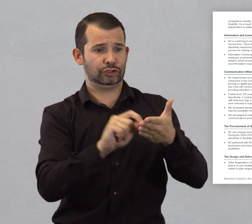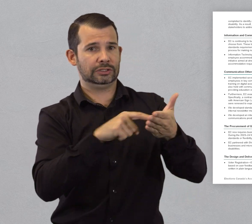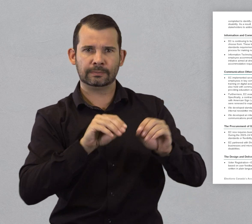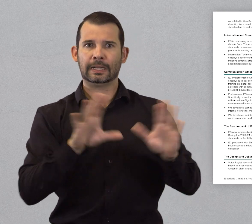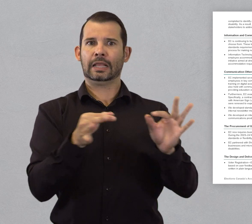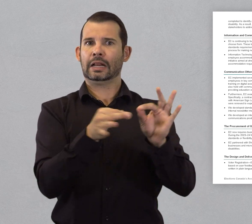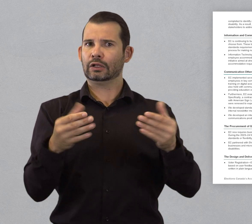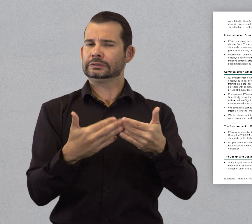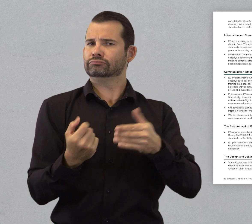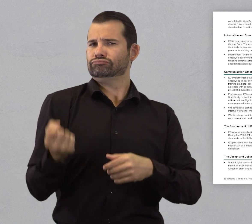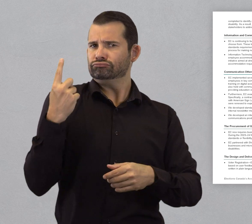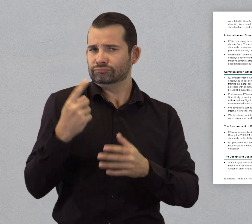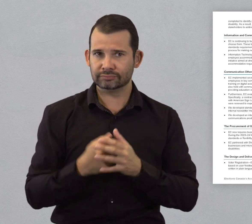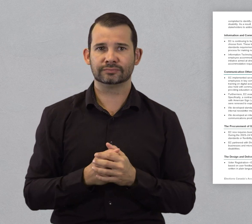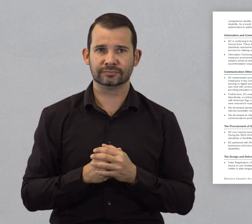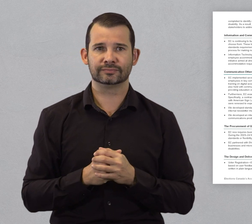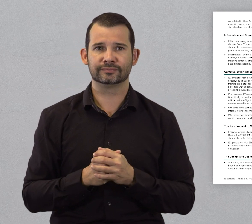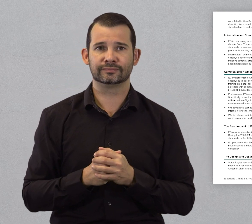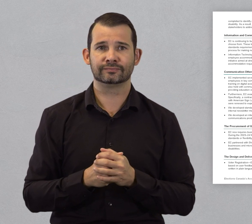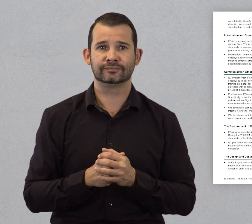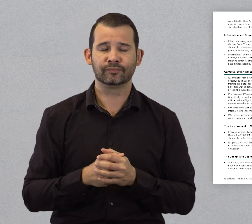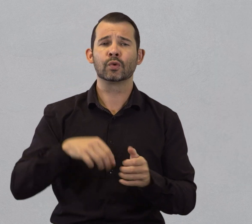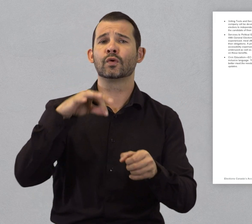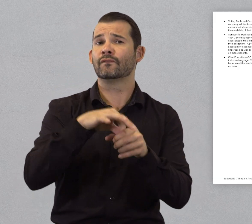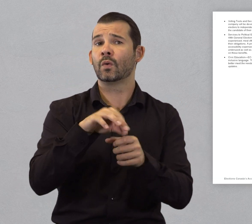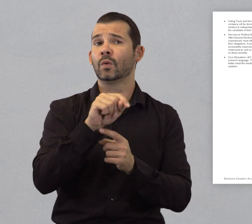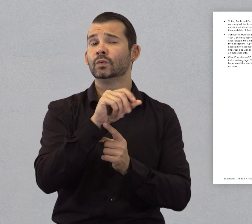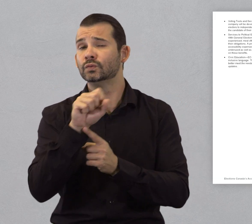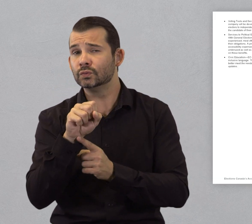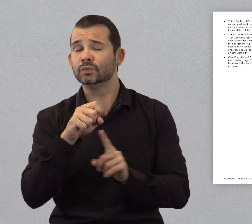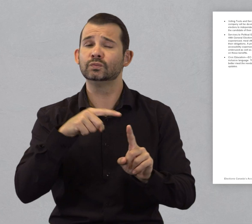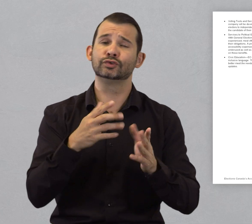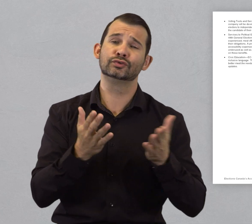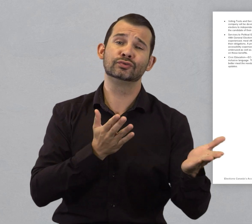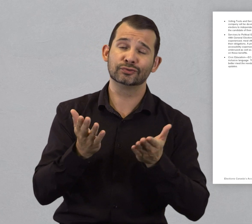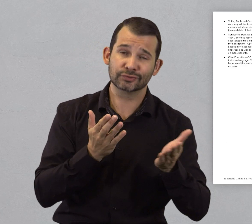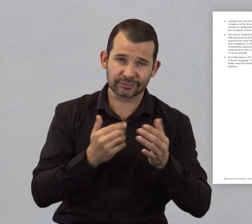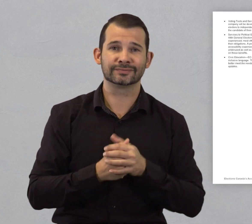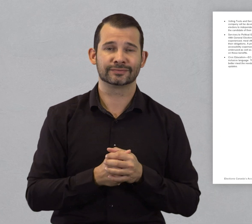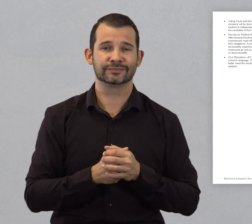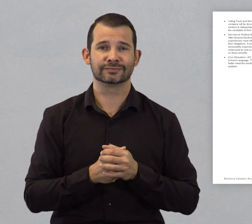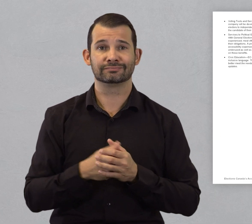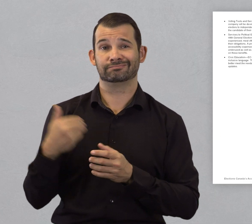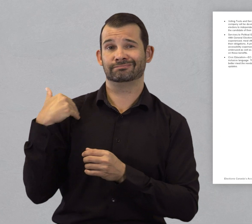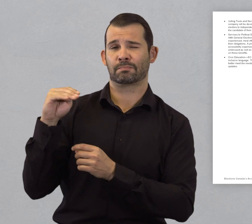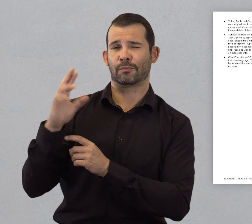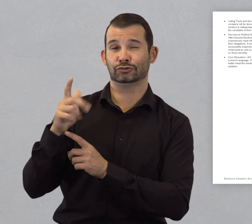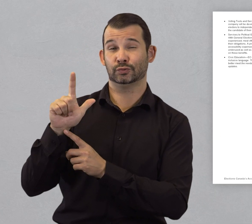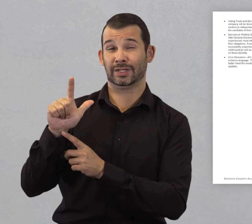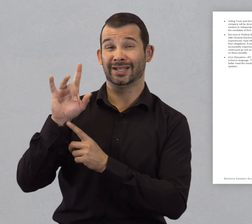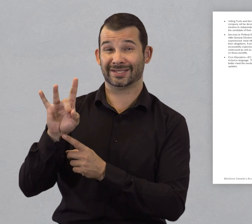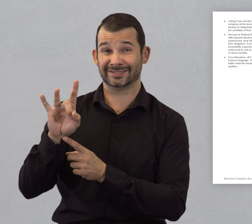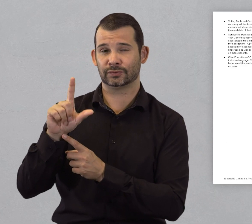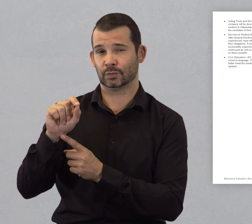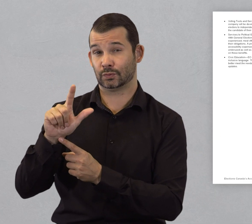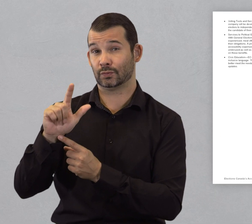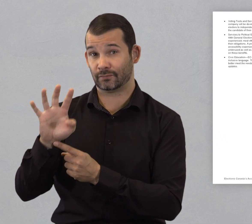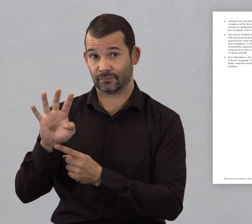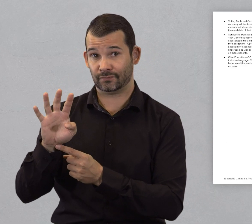that they are written in plain language. • Voting Tools and Services—On March 28,